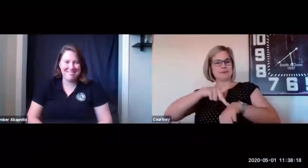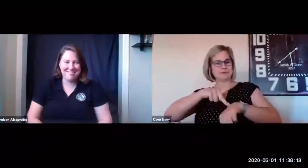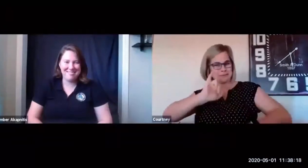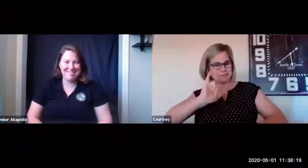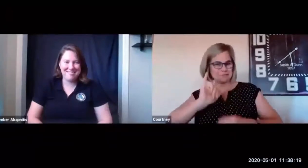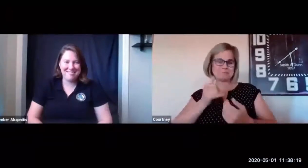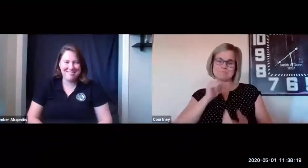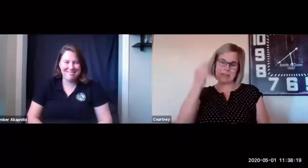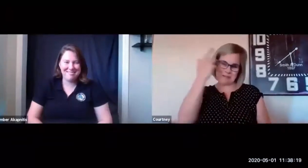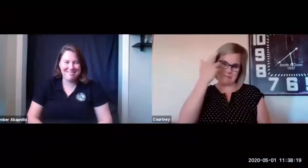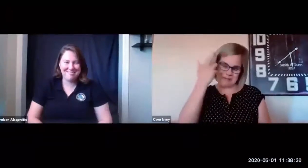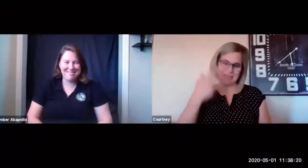principals